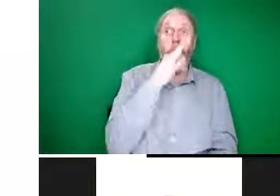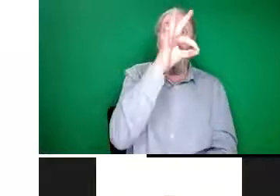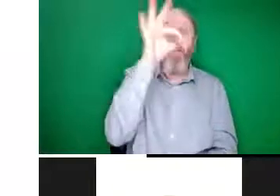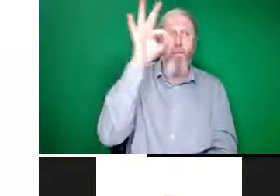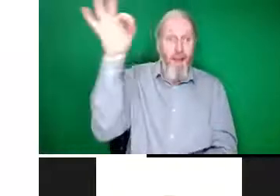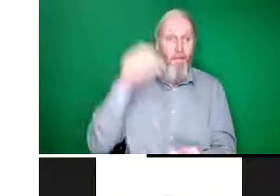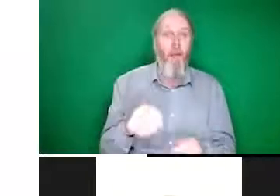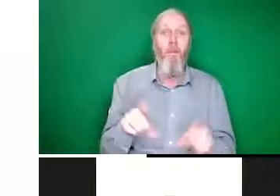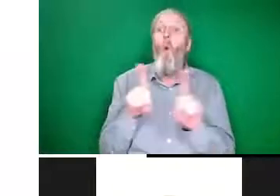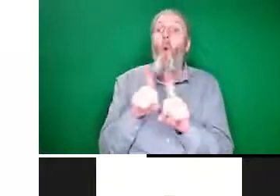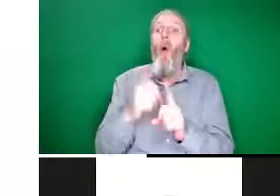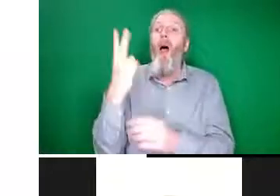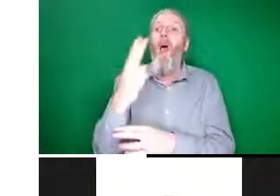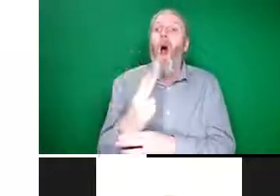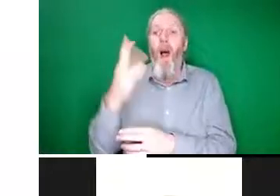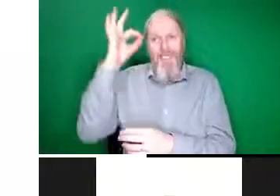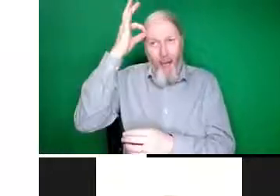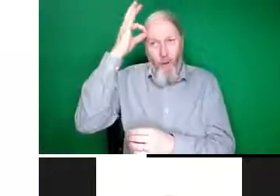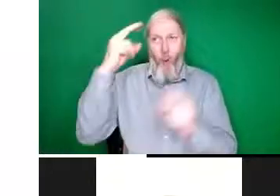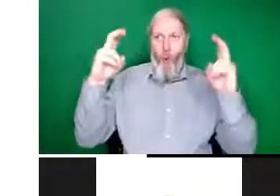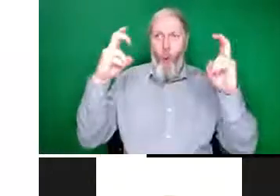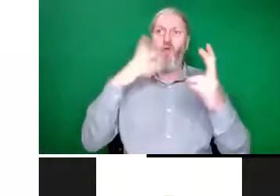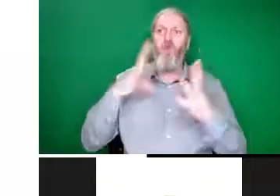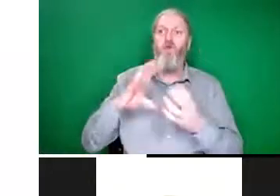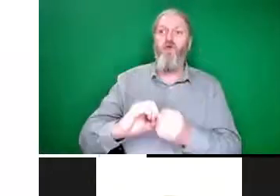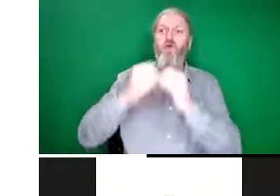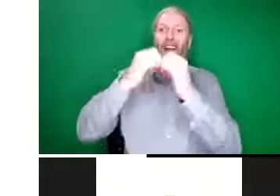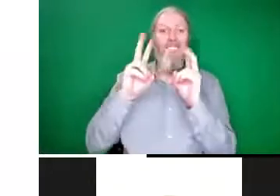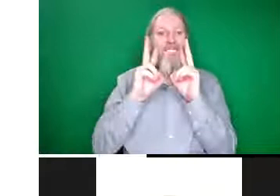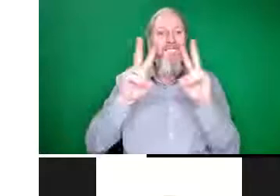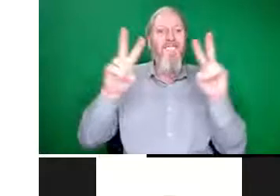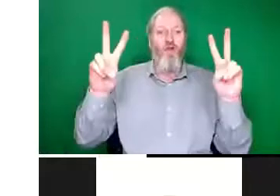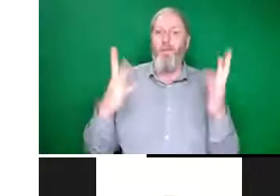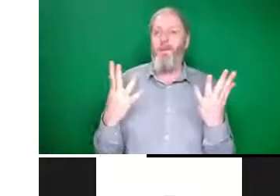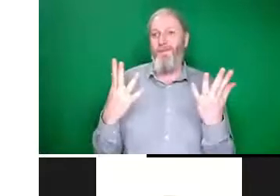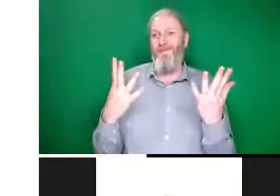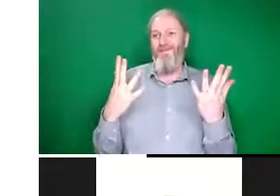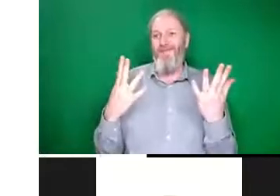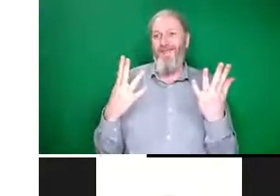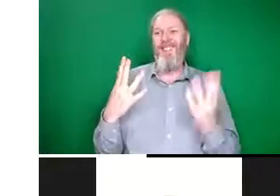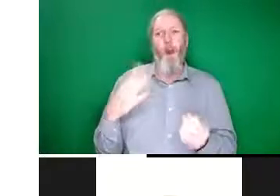happening right now though. Significant central Government funding through things like the towns fund, the Future High Streets fund,